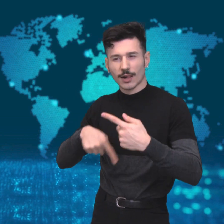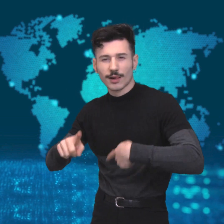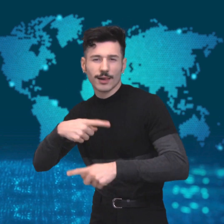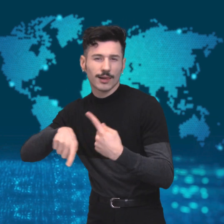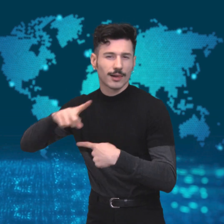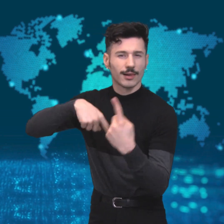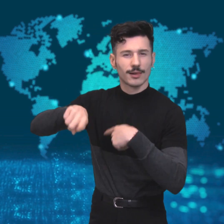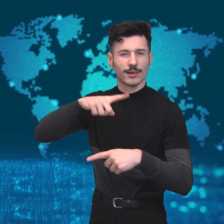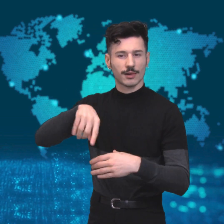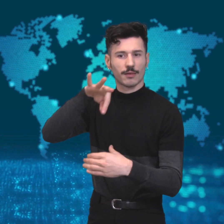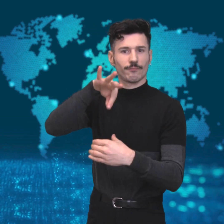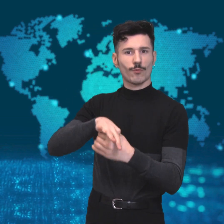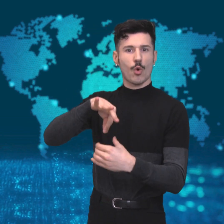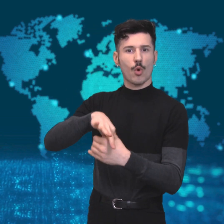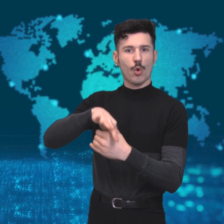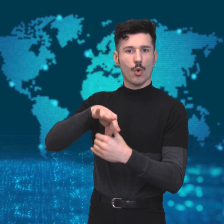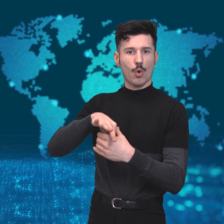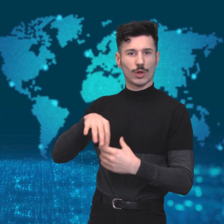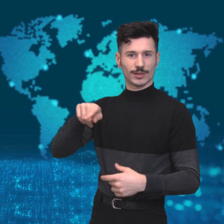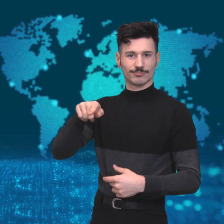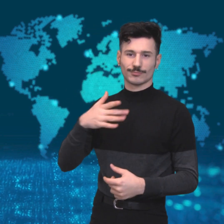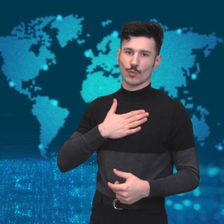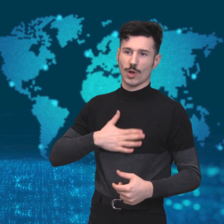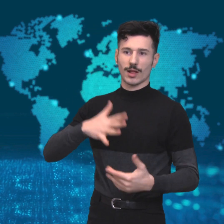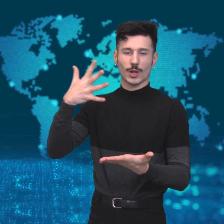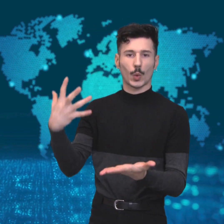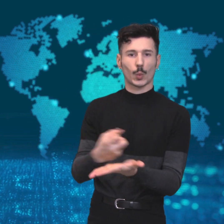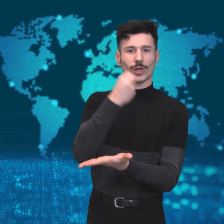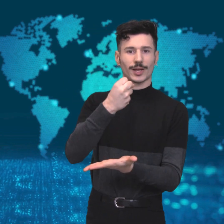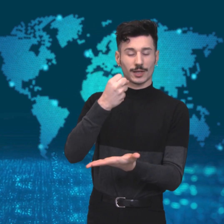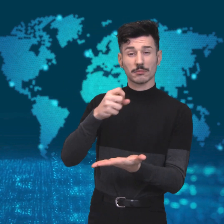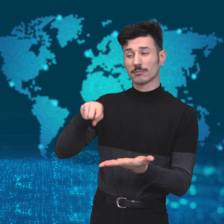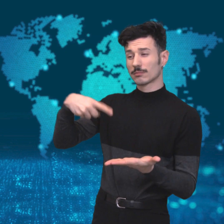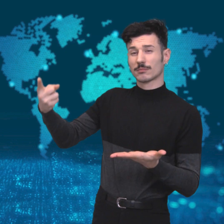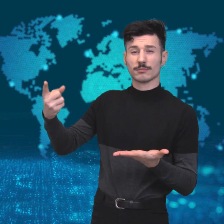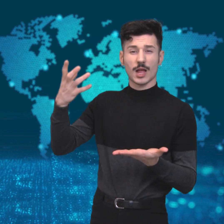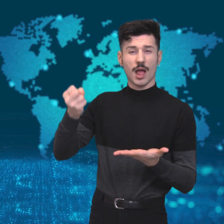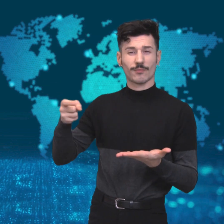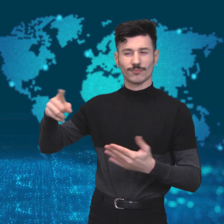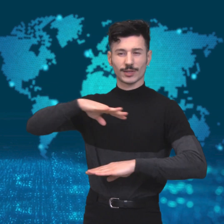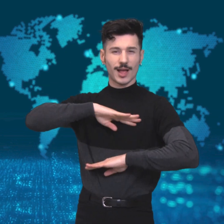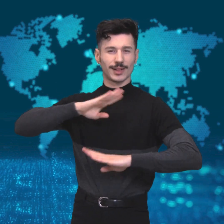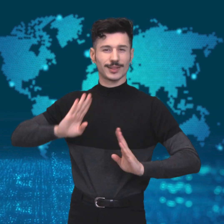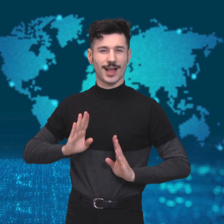foreign interference to help him beat one of his